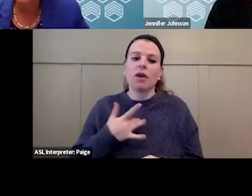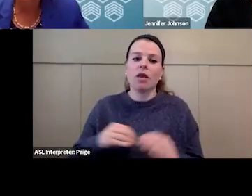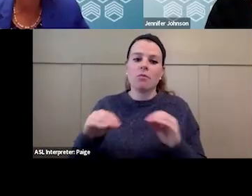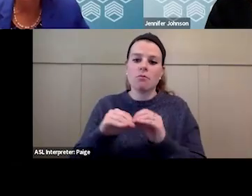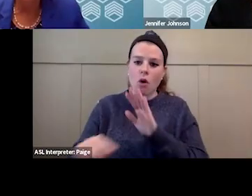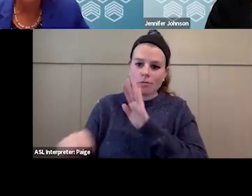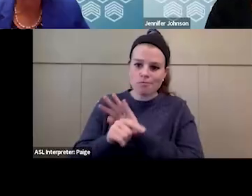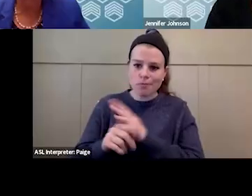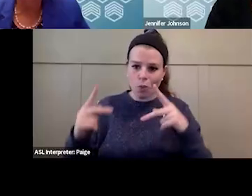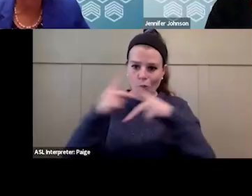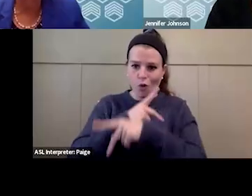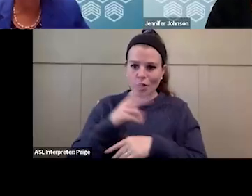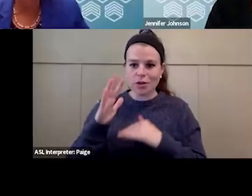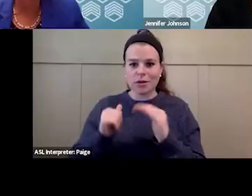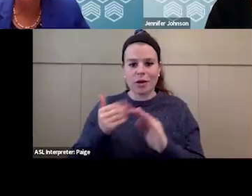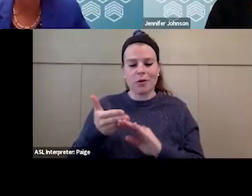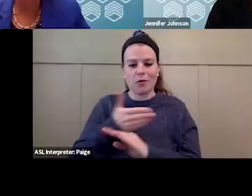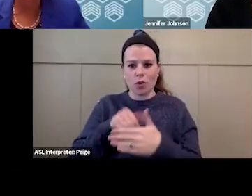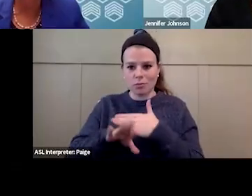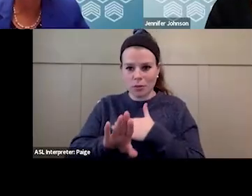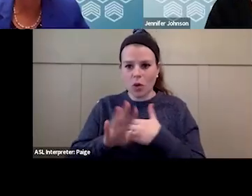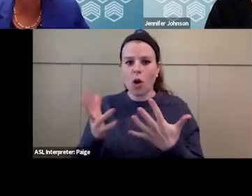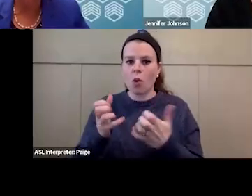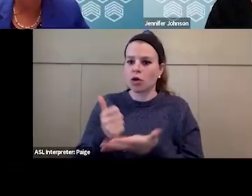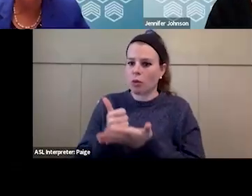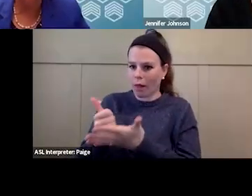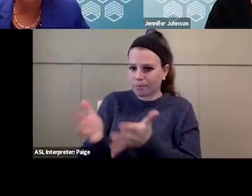they did when they walked in the room. We want to uplift them. We want them to feel better